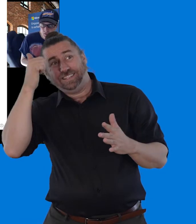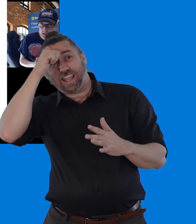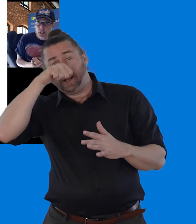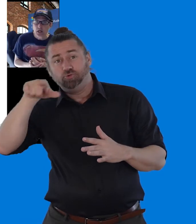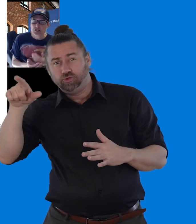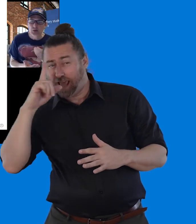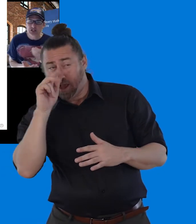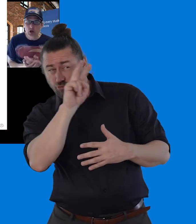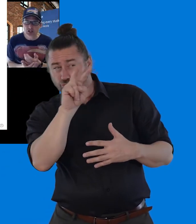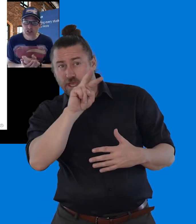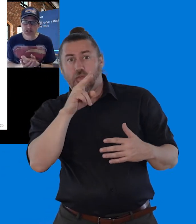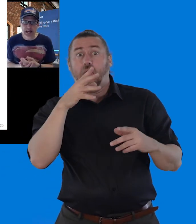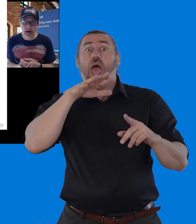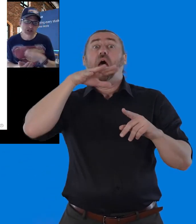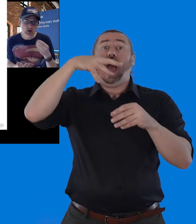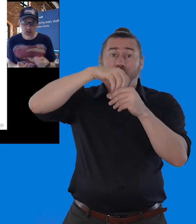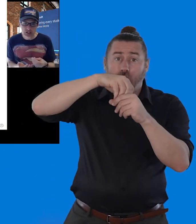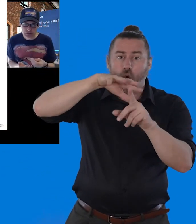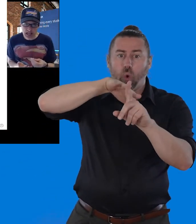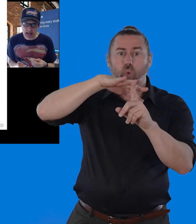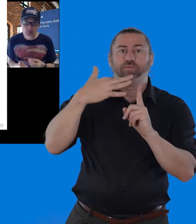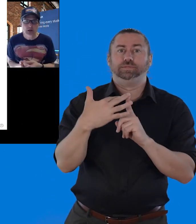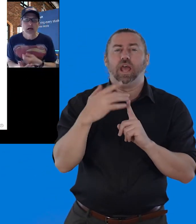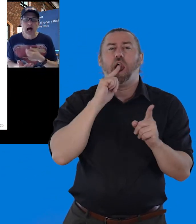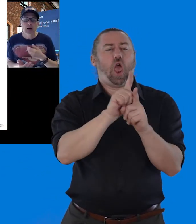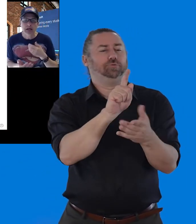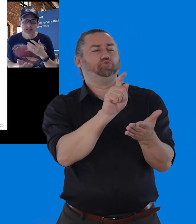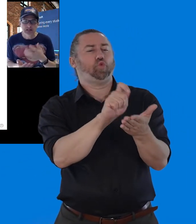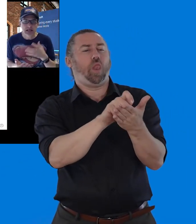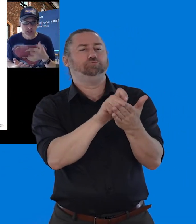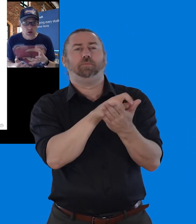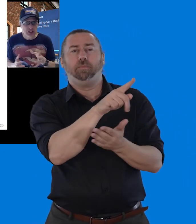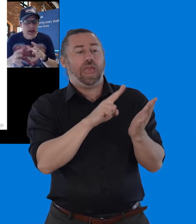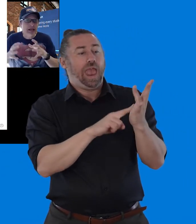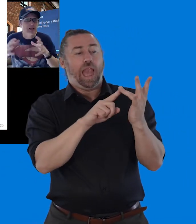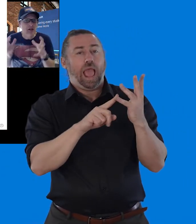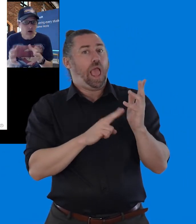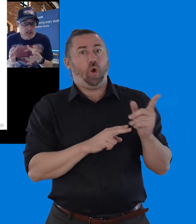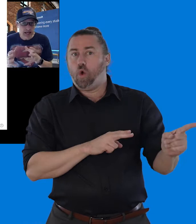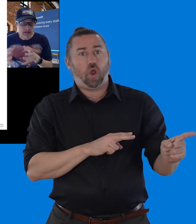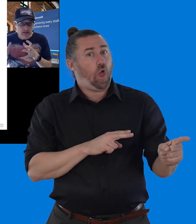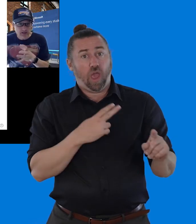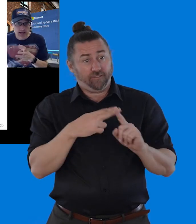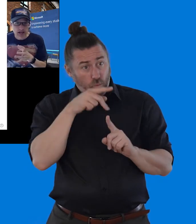So, it's not just saying our scholarship is a noun, it's saying scholarship in this context is a noun.